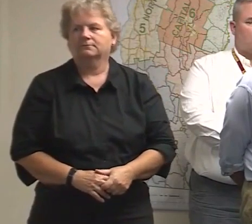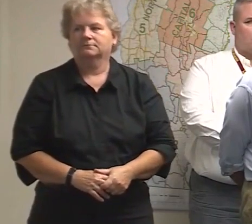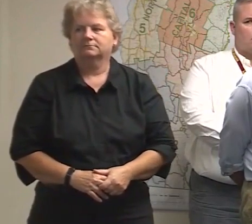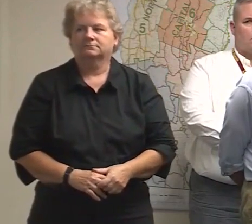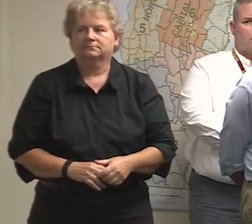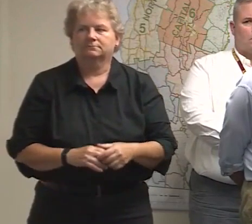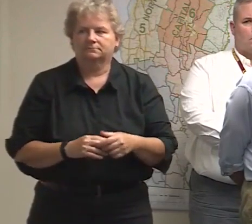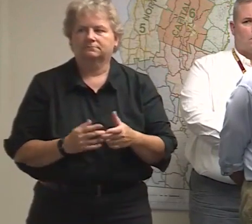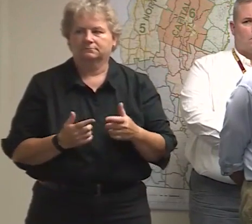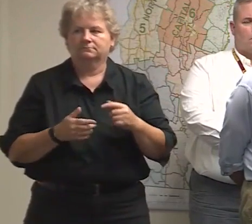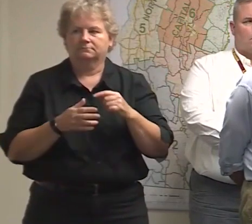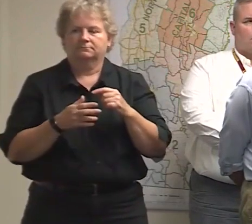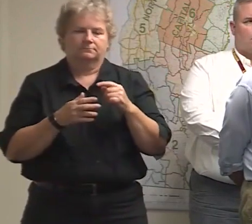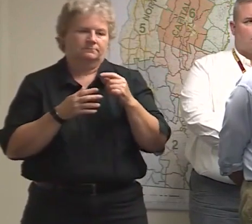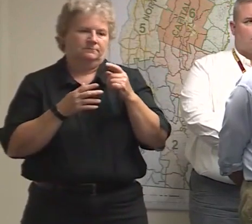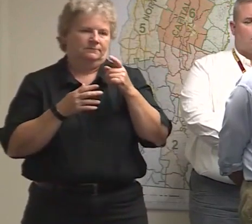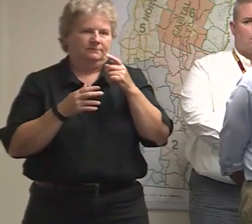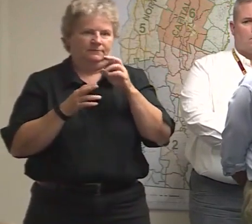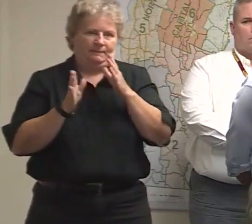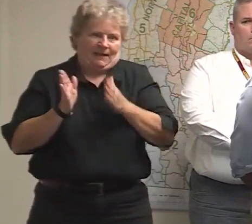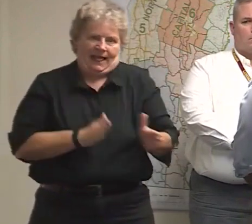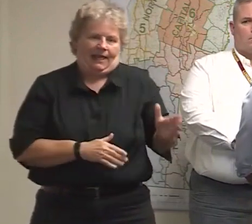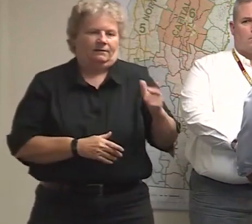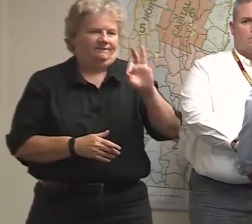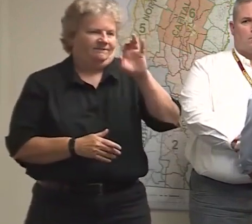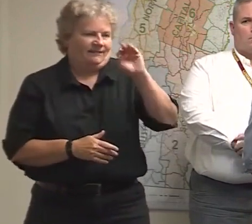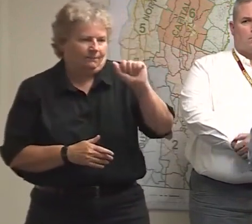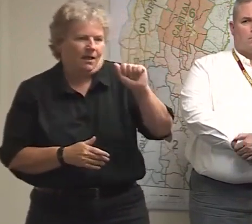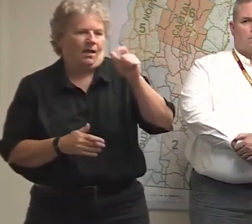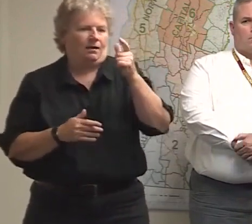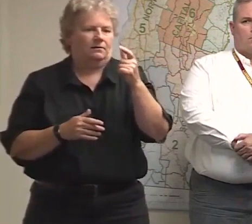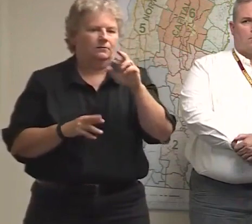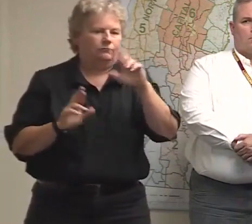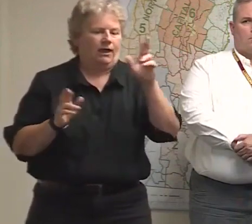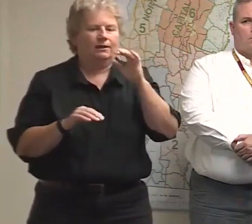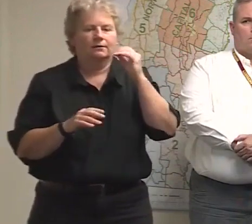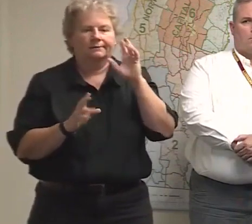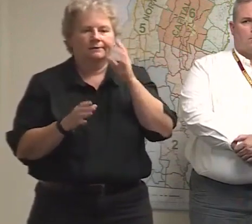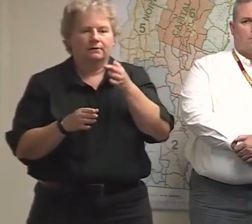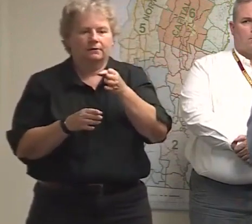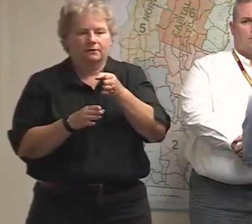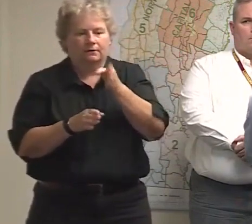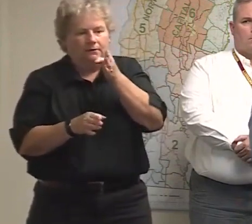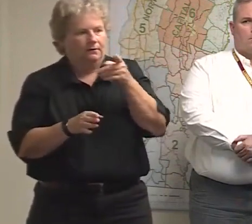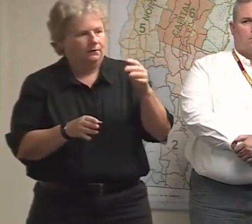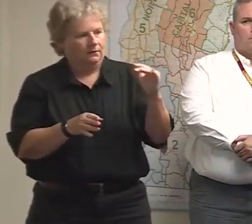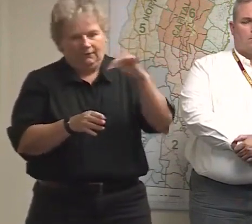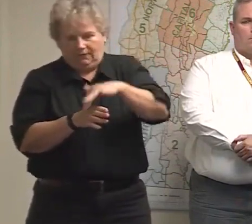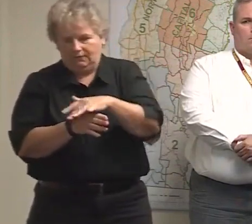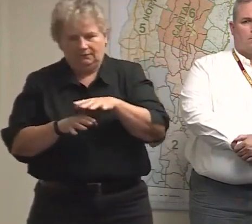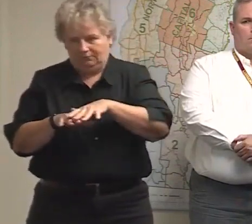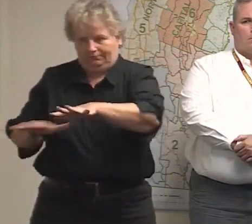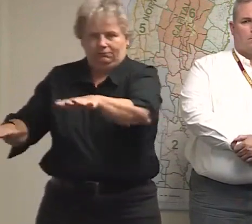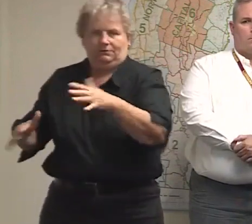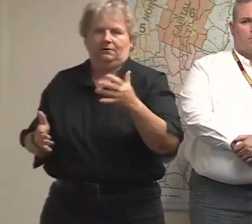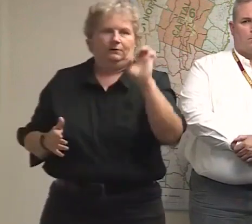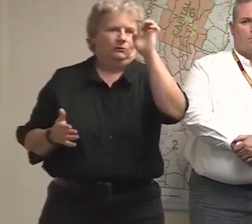ALL THE WAY DOWN TO BULK. SO WE WILL KEEP THEM INFORMED AS TO THE LEVEL.